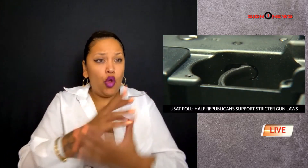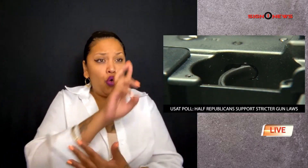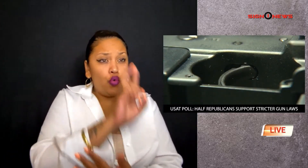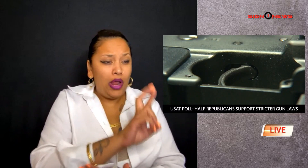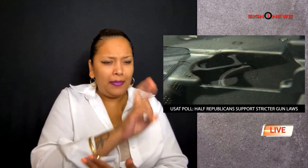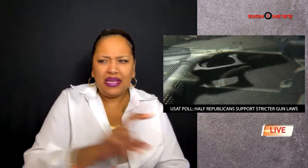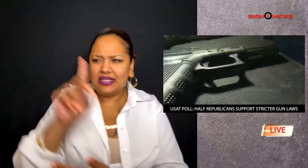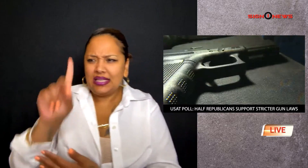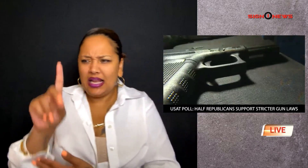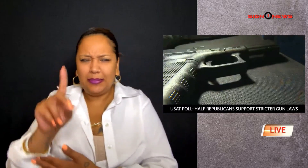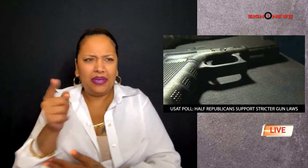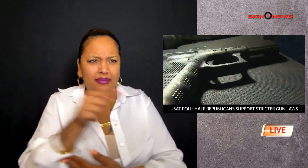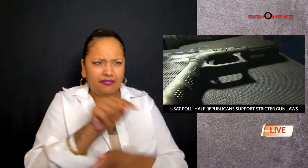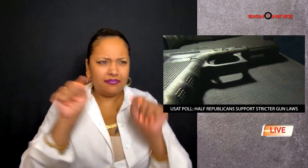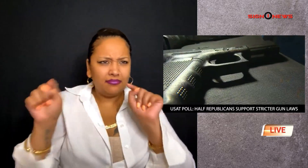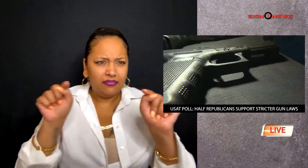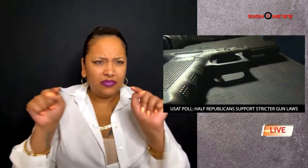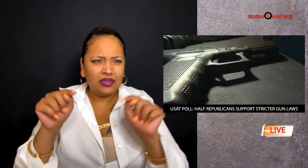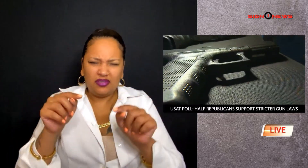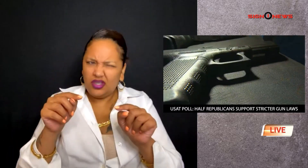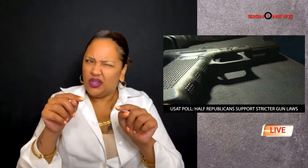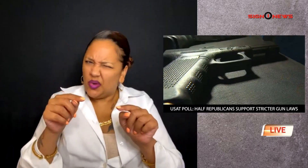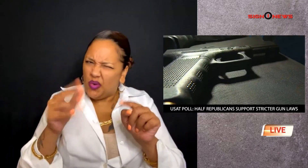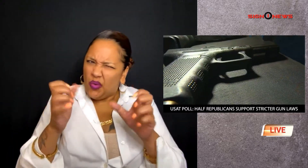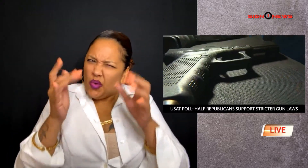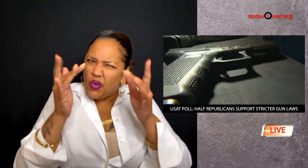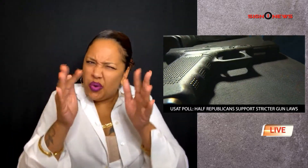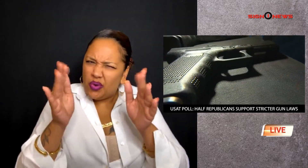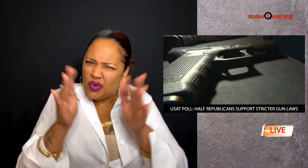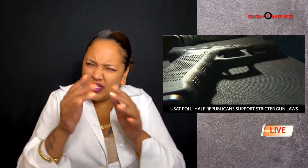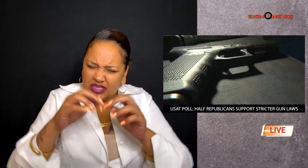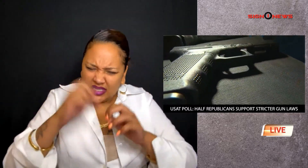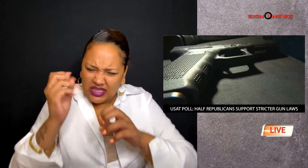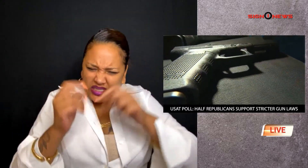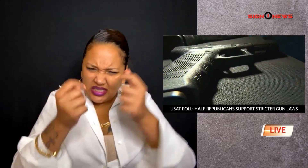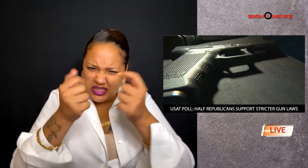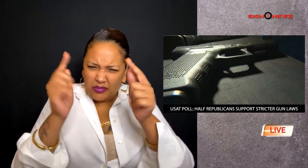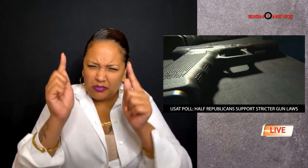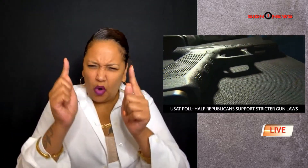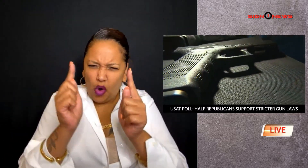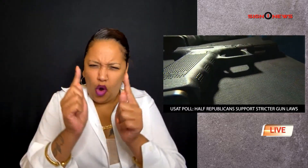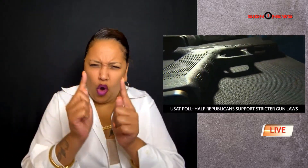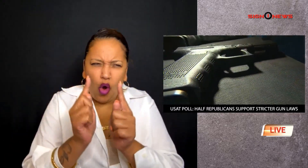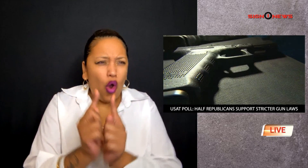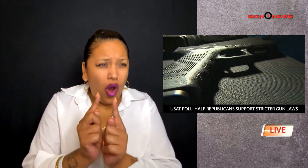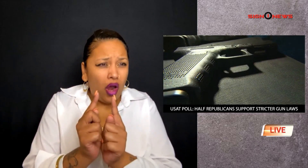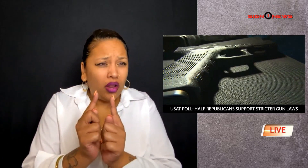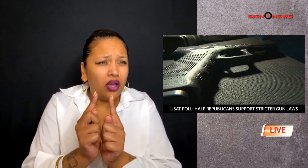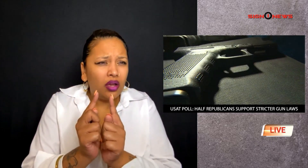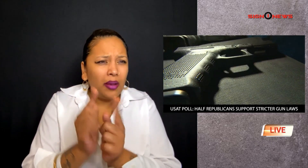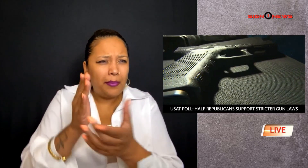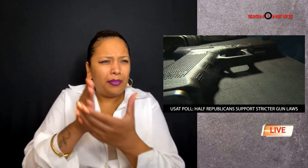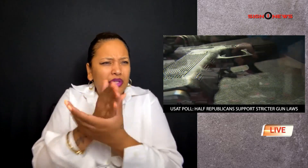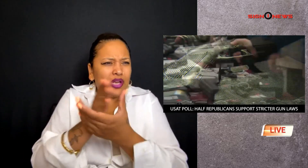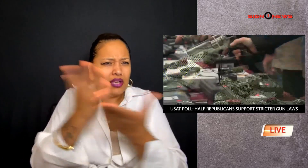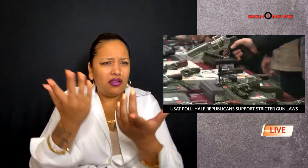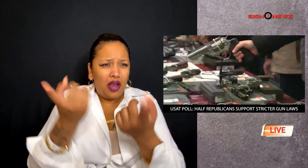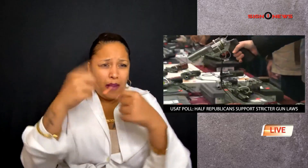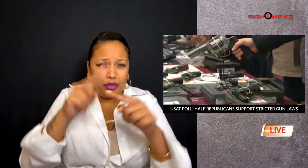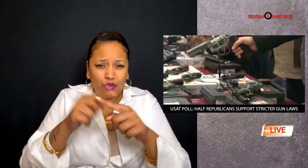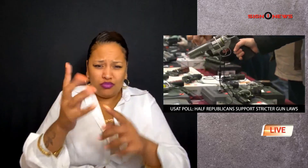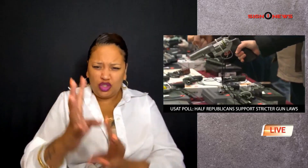differences between Republicans and Democrats is getting smaller when it comes to stricter gun laws